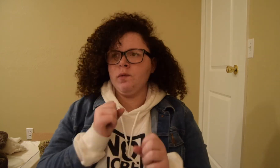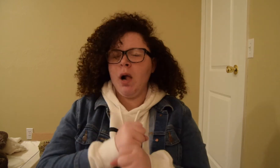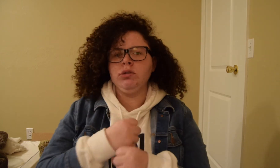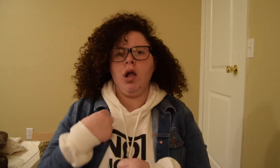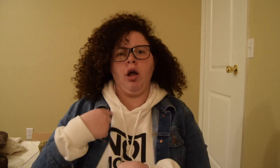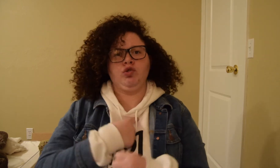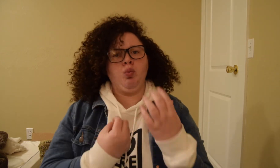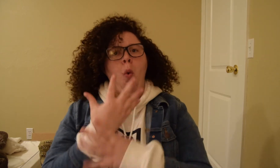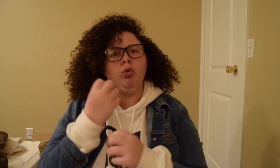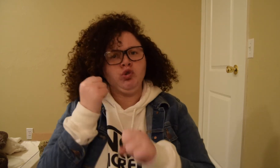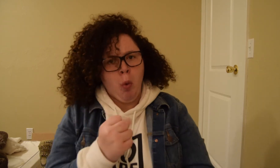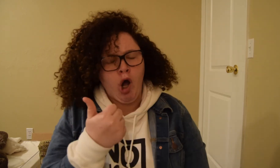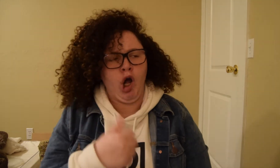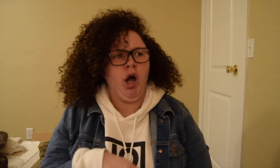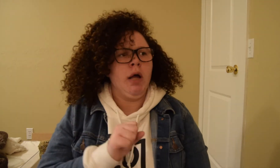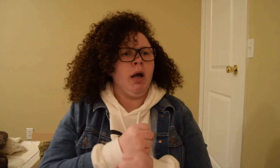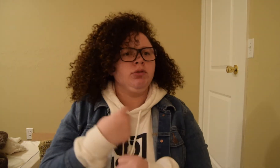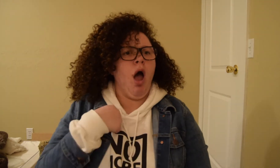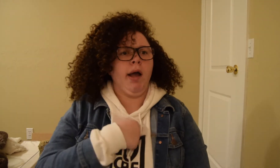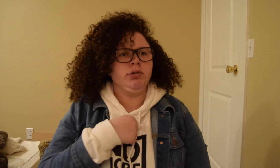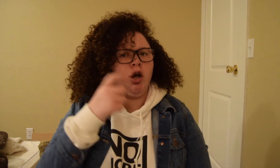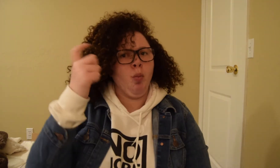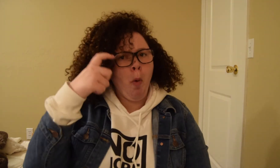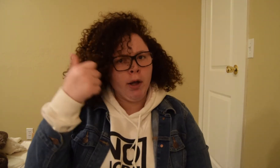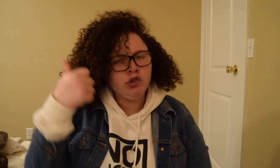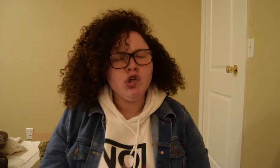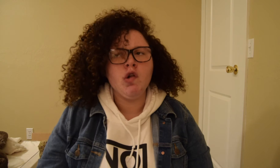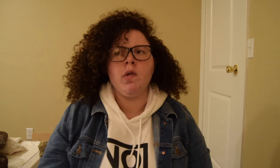It makes us grow stronger and wiser